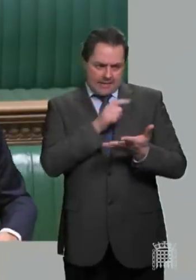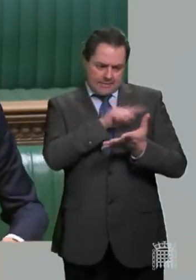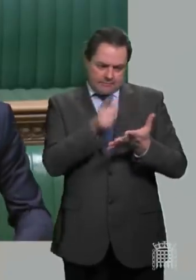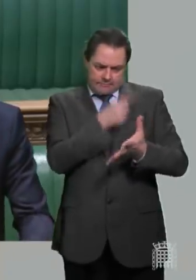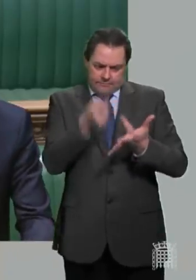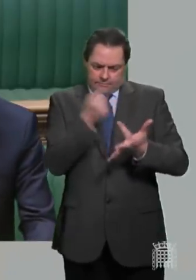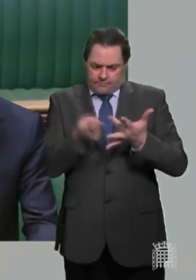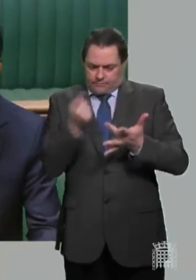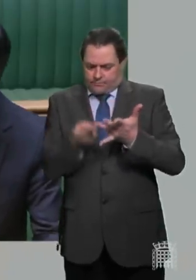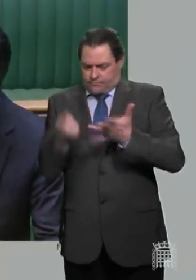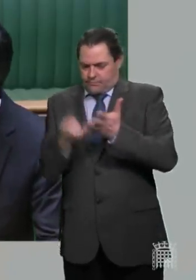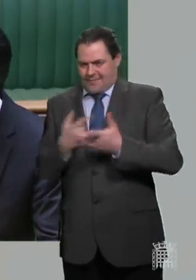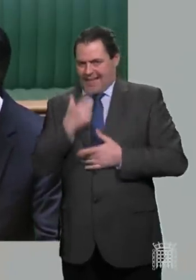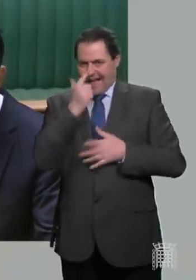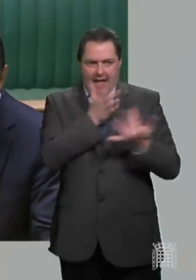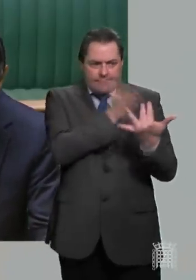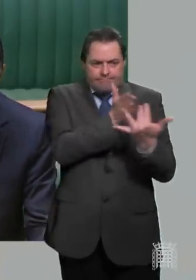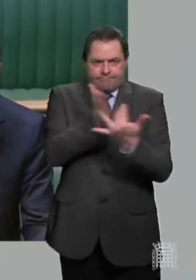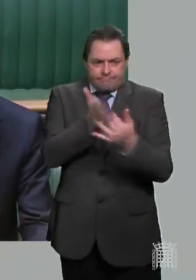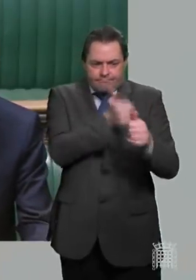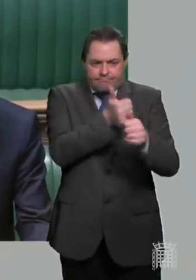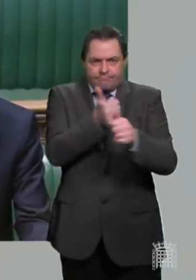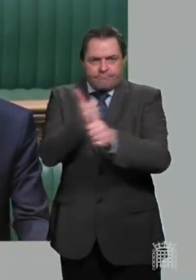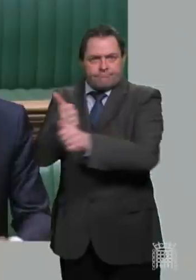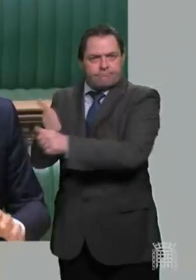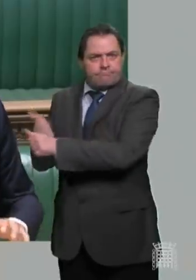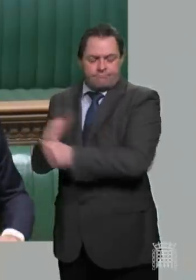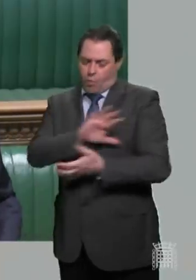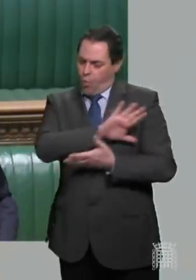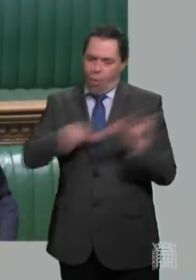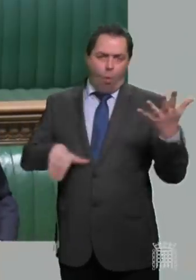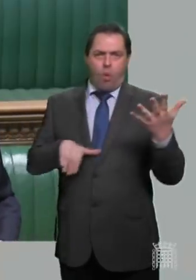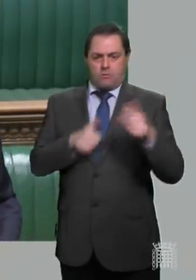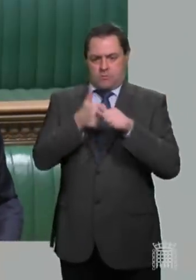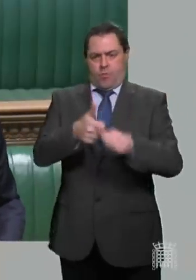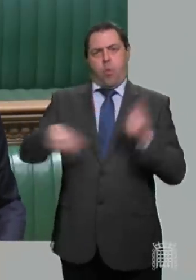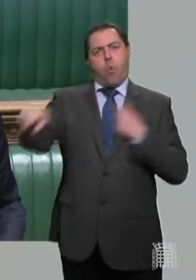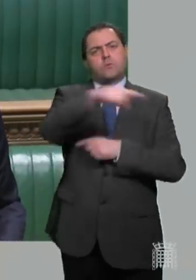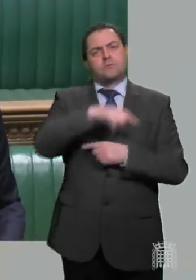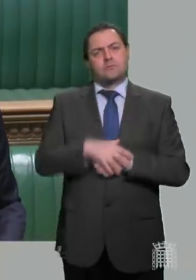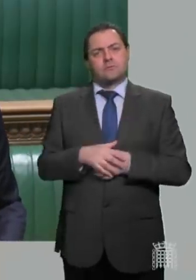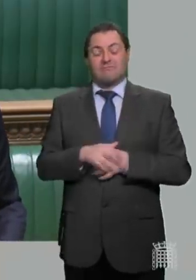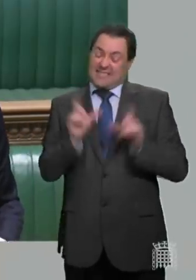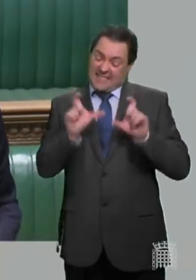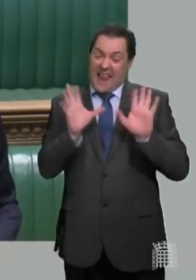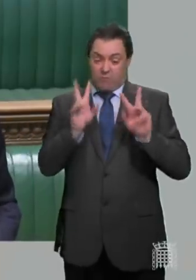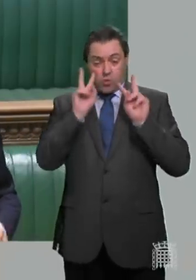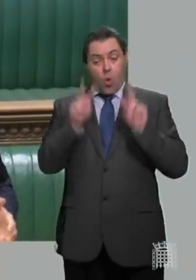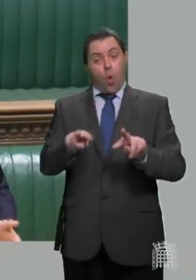and livelihoods of the British people, but the damage done by coronavirus, combined with a level